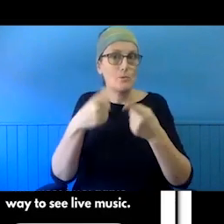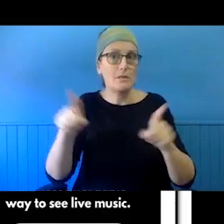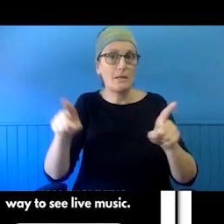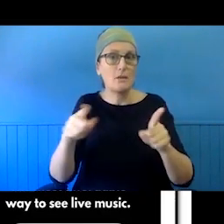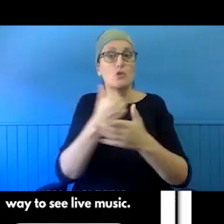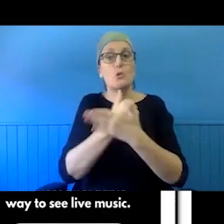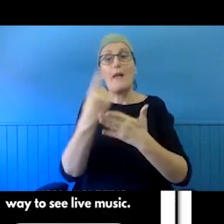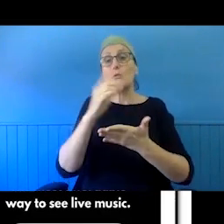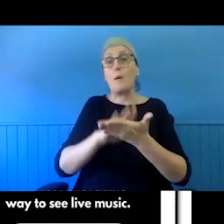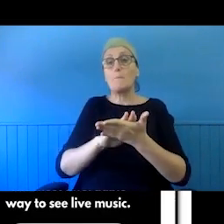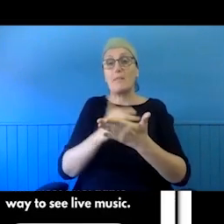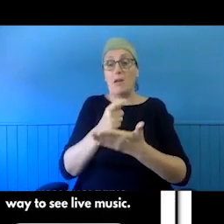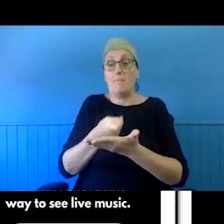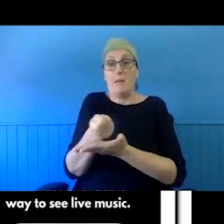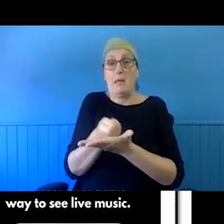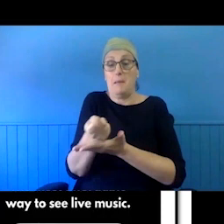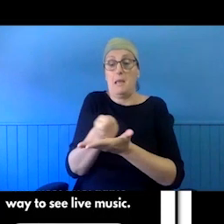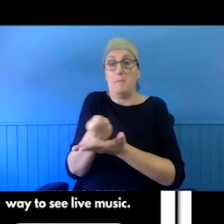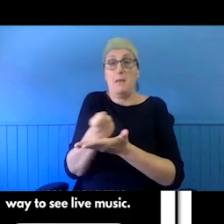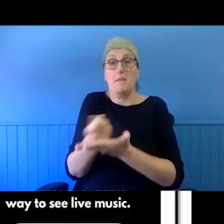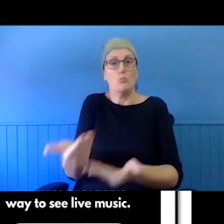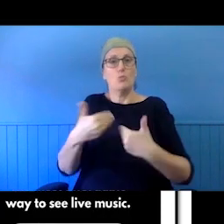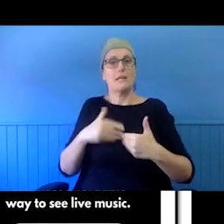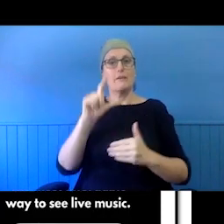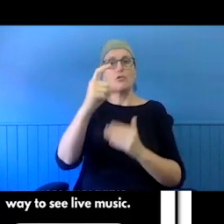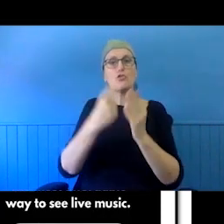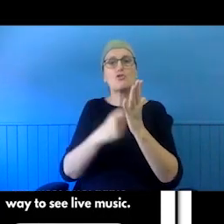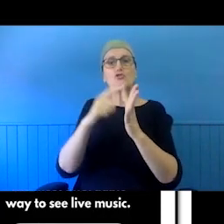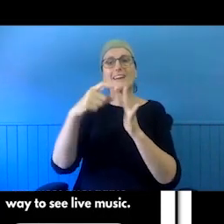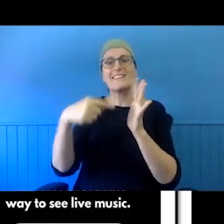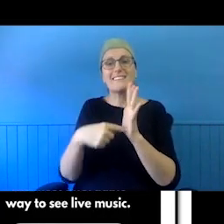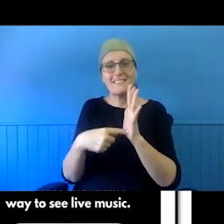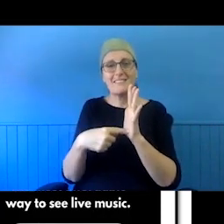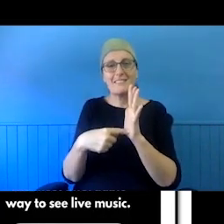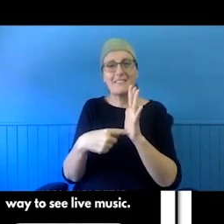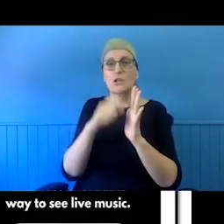to, you know, access gigs. And the idea is 50% of gigs in Australia go